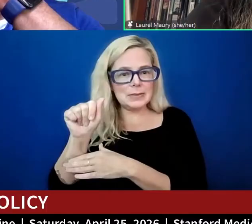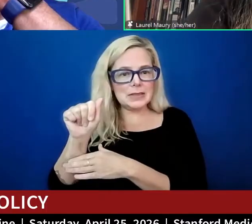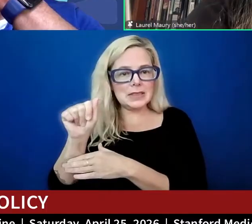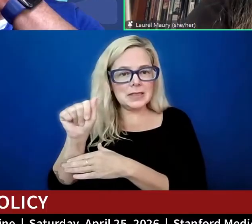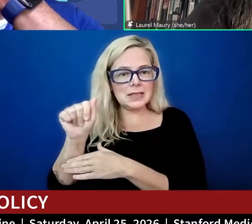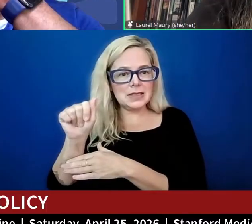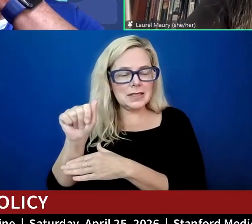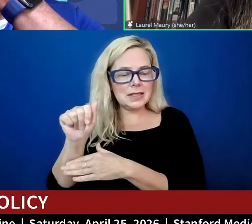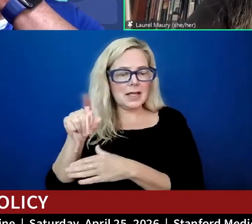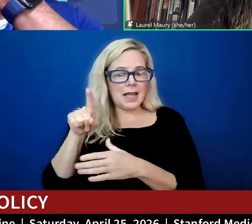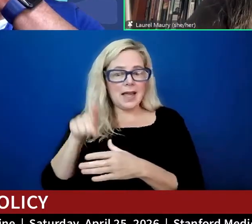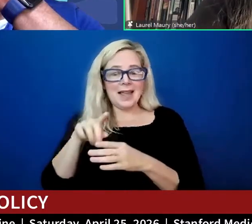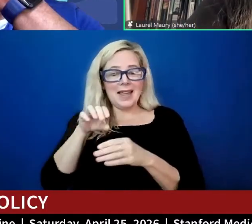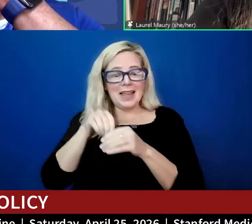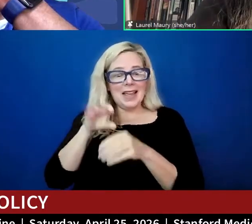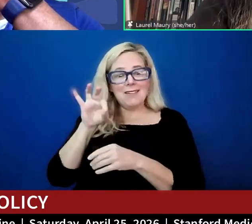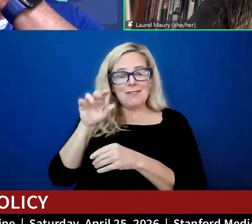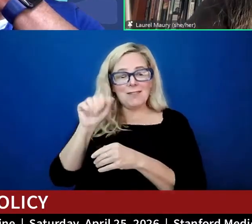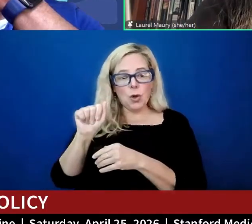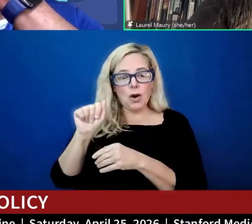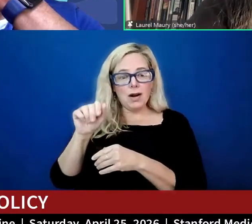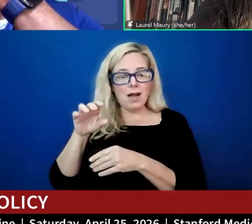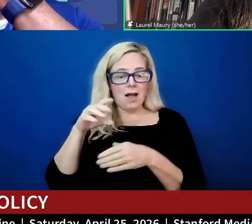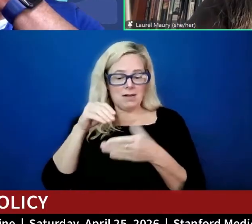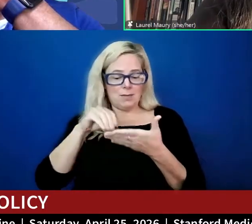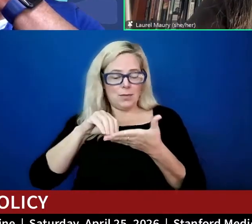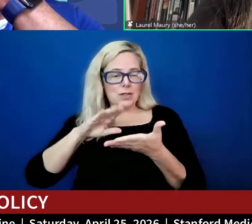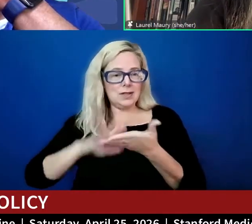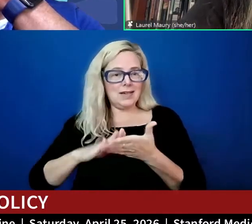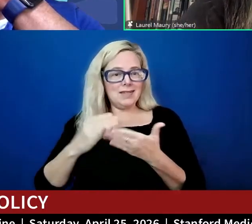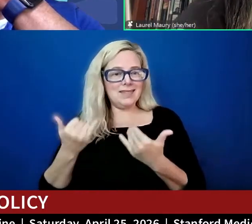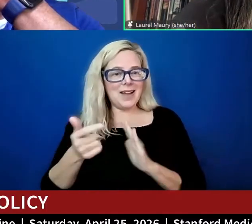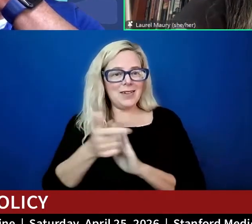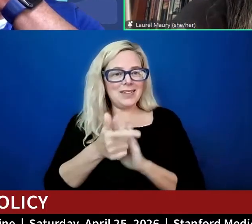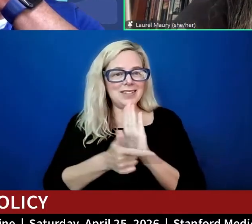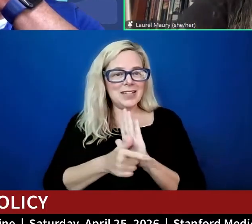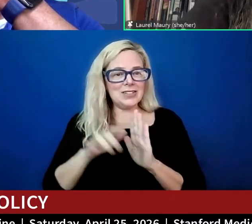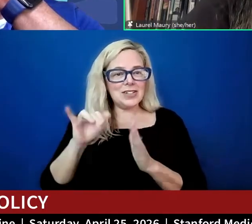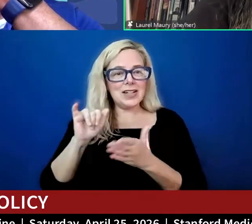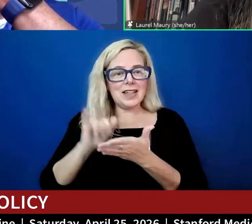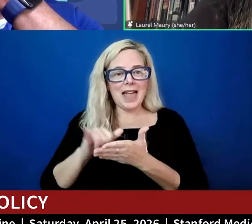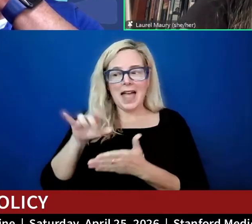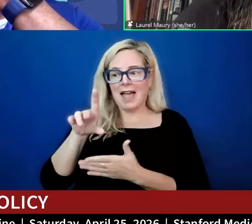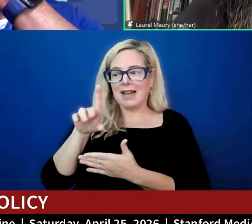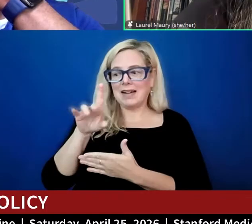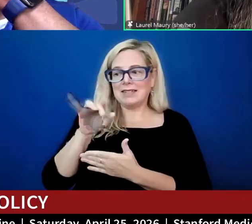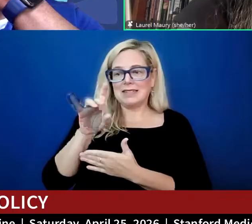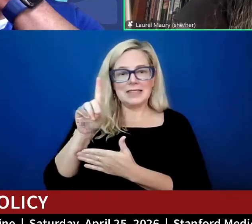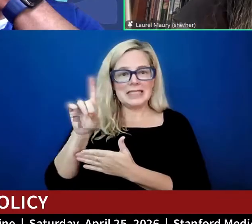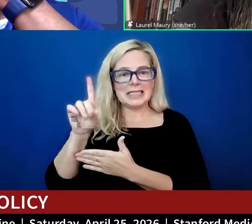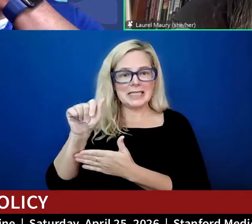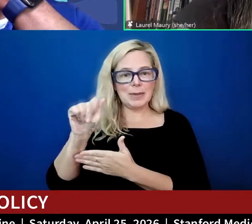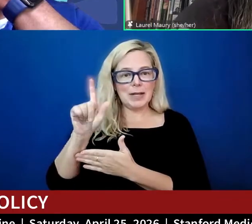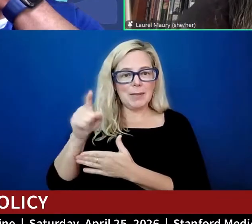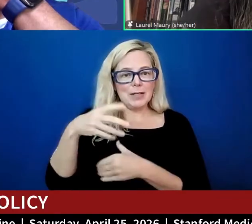be included in preK through 12 education. And I was saying, you know, in all my time at Hopkins,